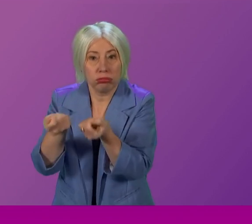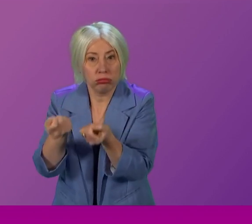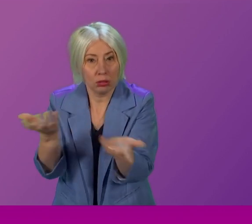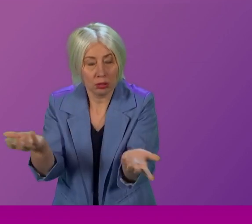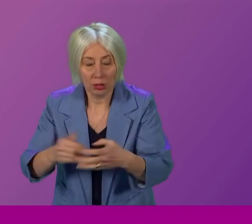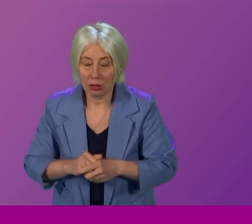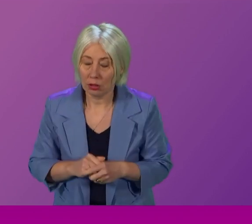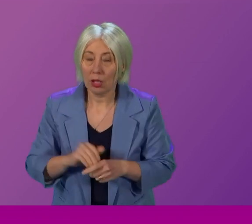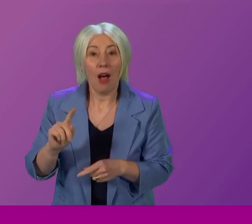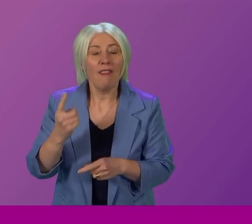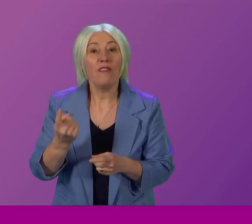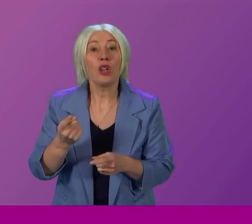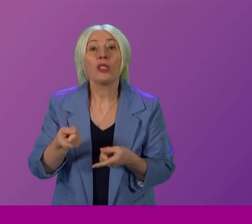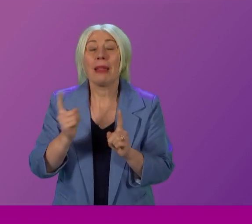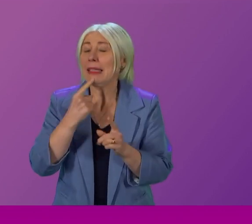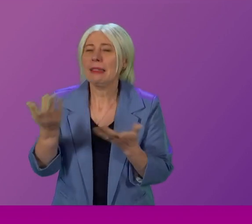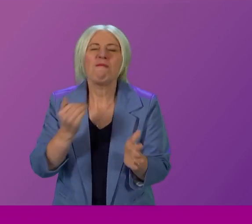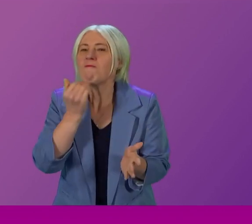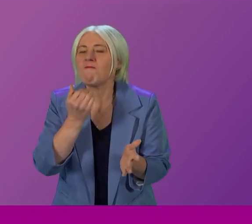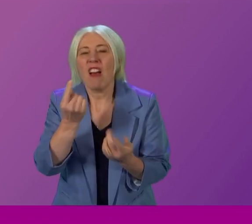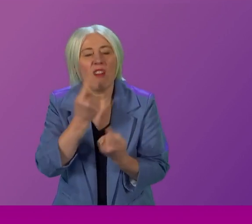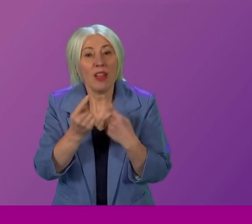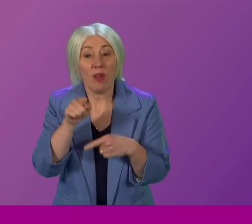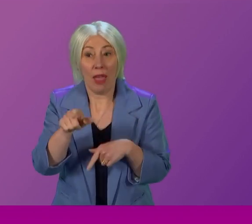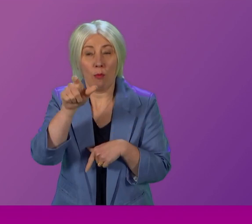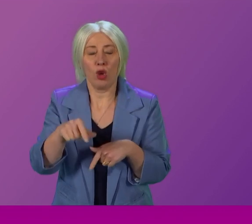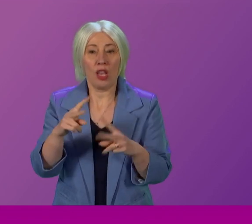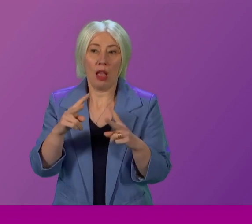says that she does not have enough information to decide whether this double rapist is a man.